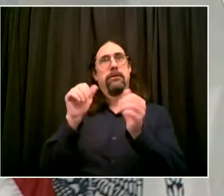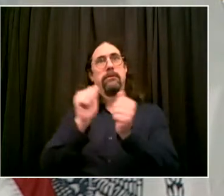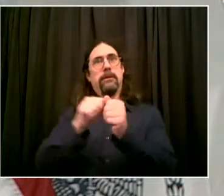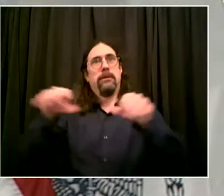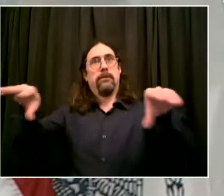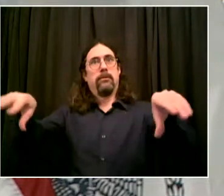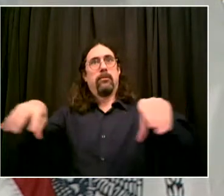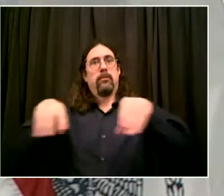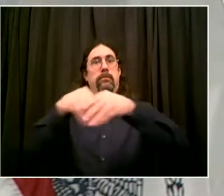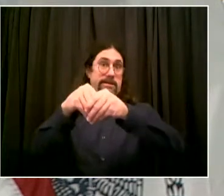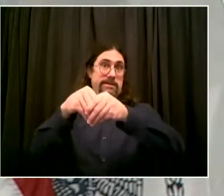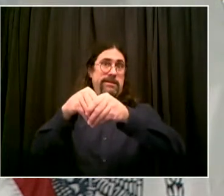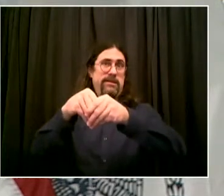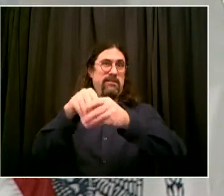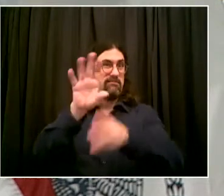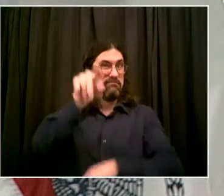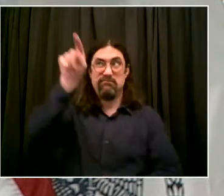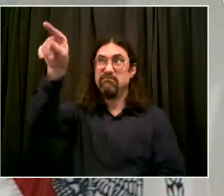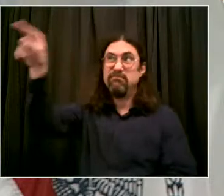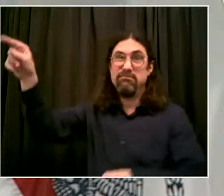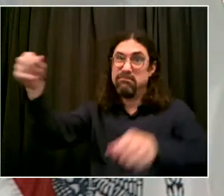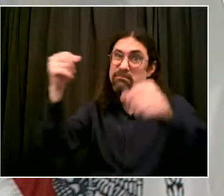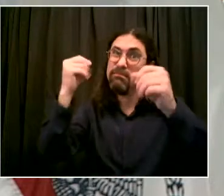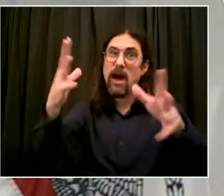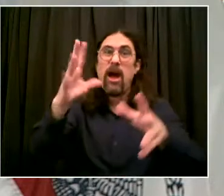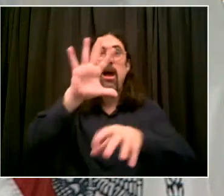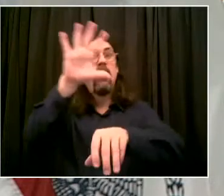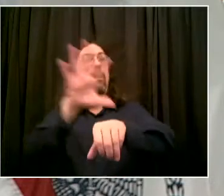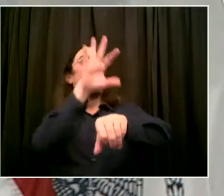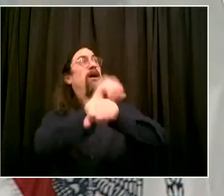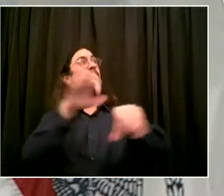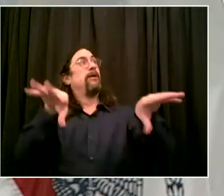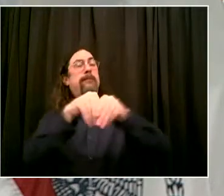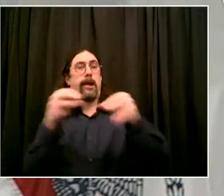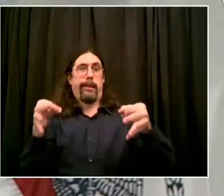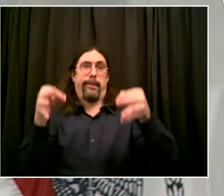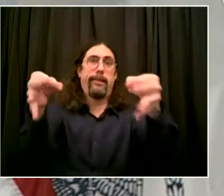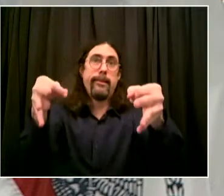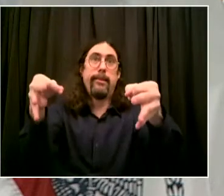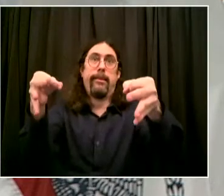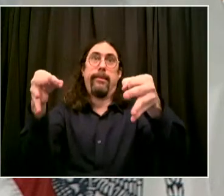QUESTION IS SOMEWHAT SIMILAR EDWDIDING IIUSNDTRTR, YA A TL OF PEOPLE POSTPONE THEIR 2020 WEDDING ANOTHER WONDERED IF THEY SHOULD BE PUSHING